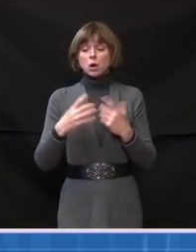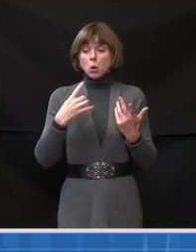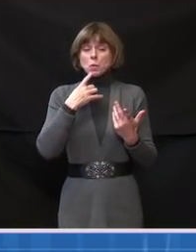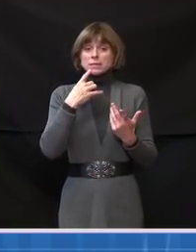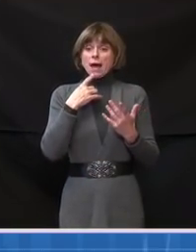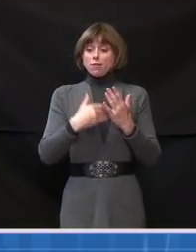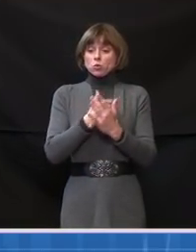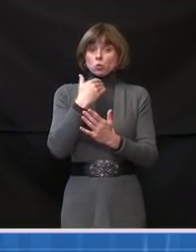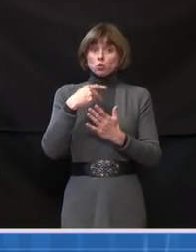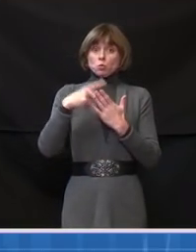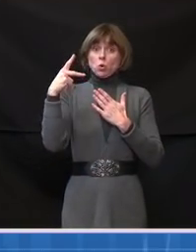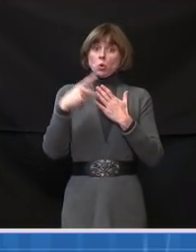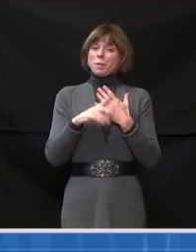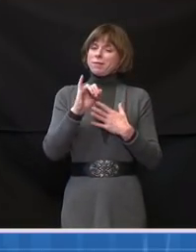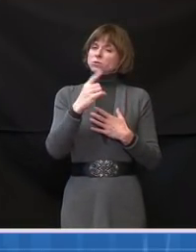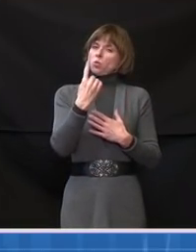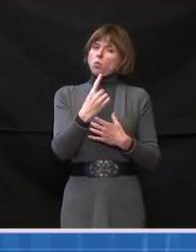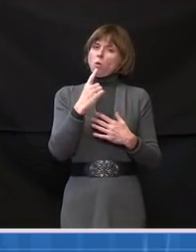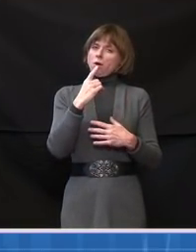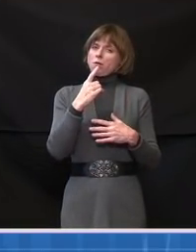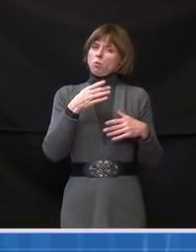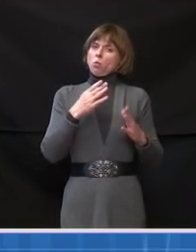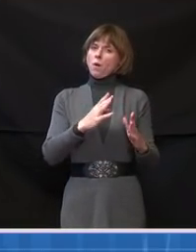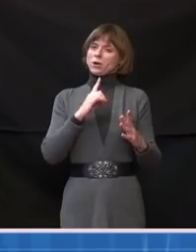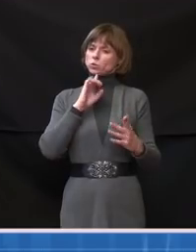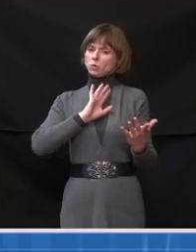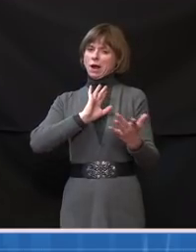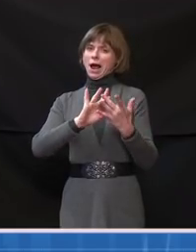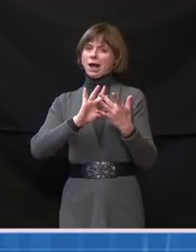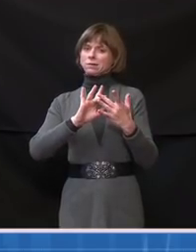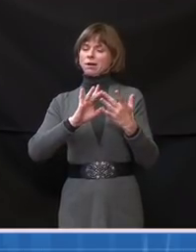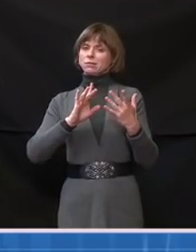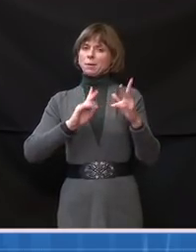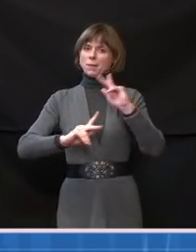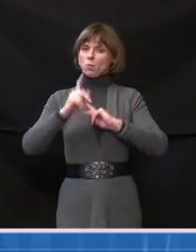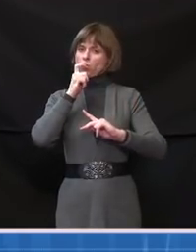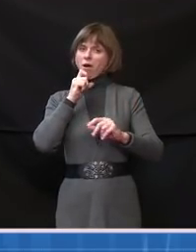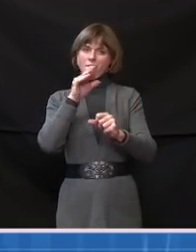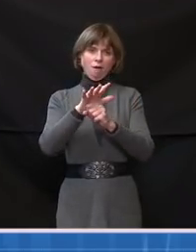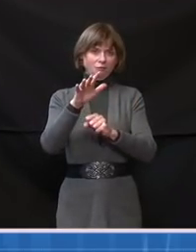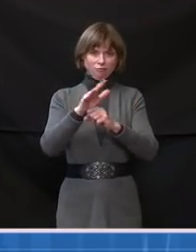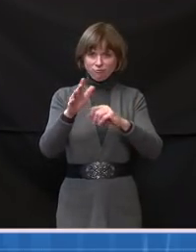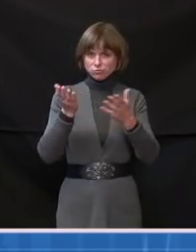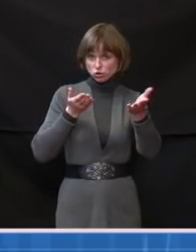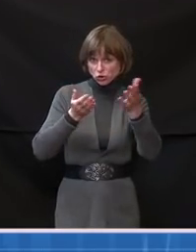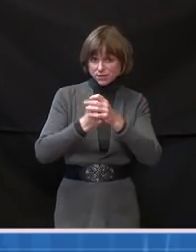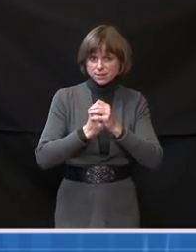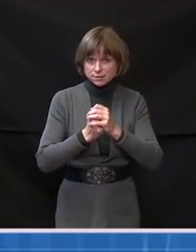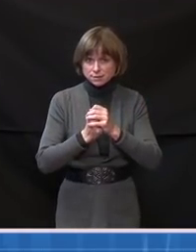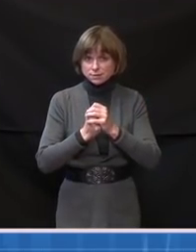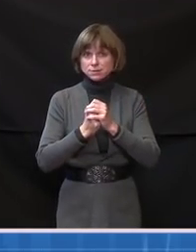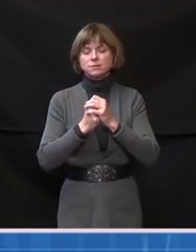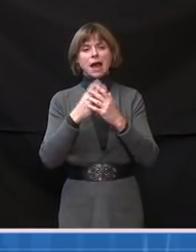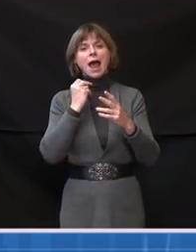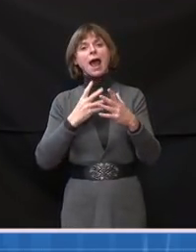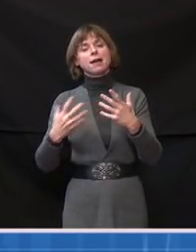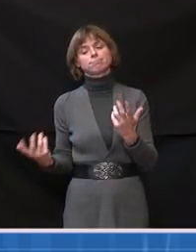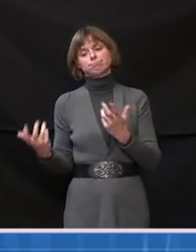is just one tool to reach underserved communities, and it really does build on other efforts like the community vaccination centers,